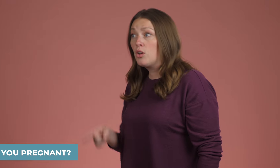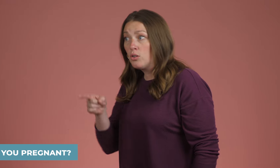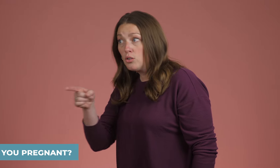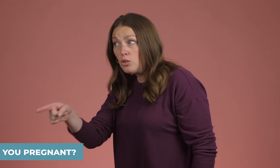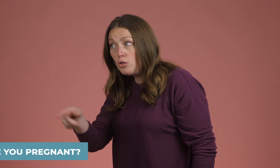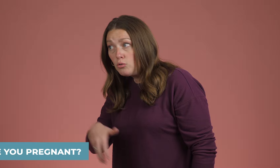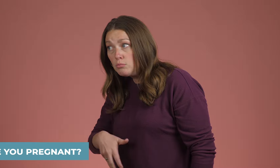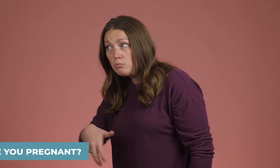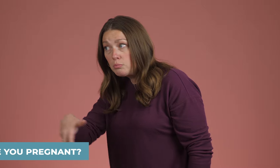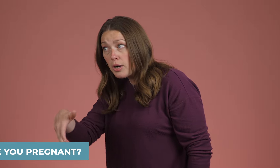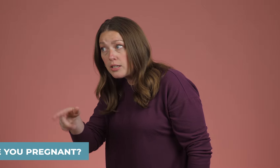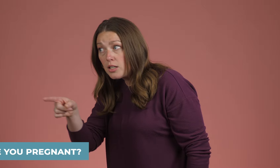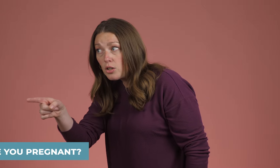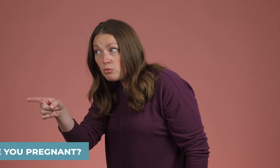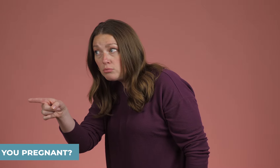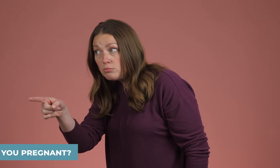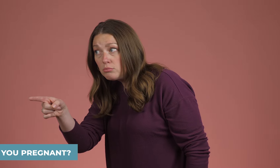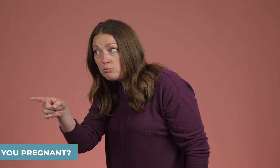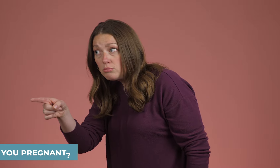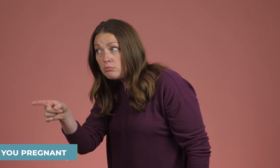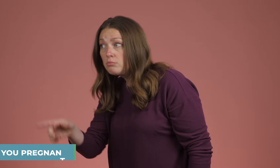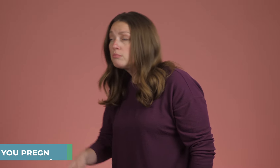You Pregnant You